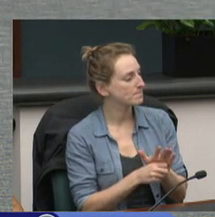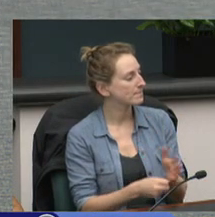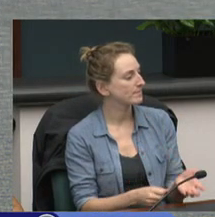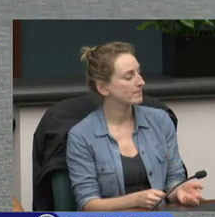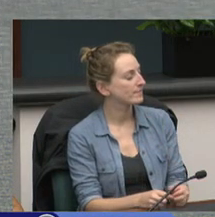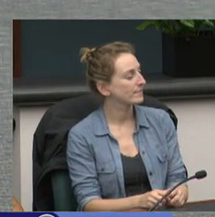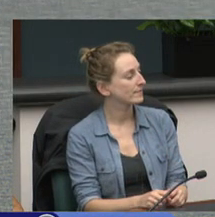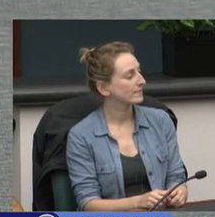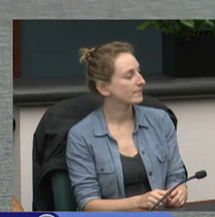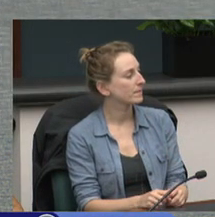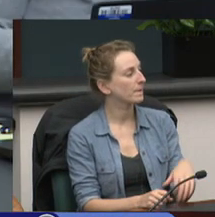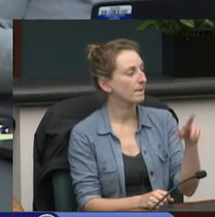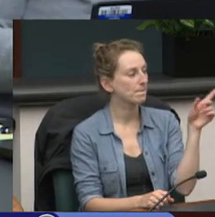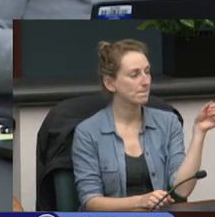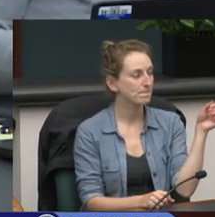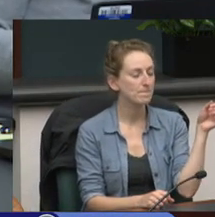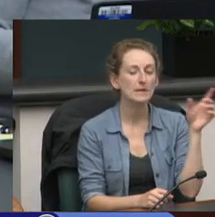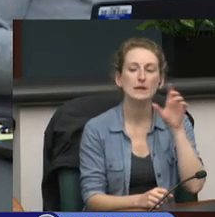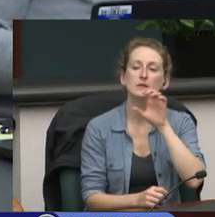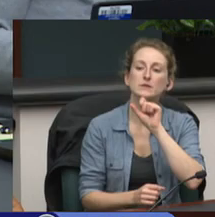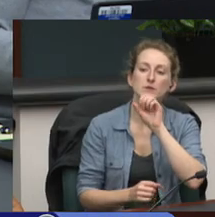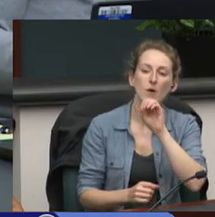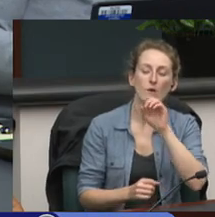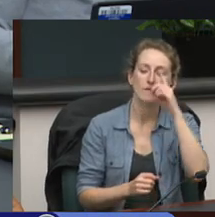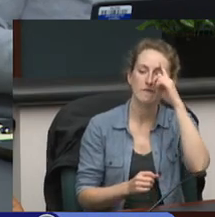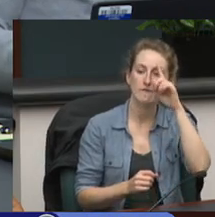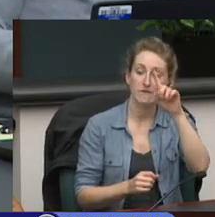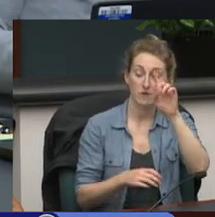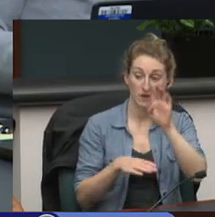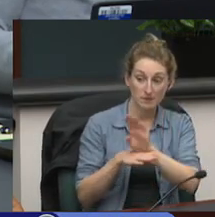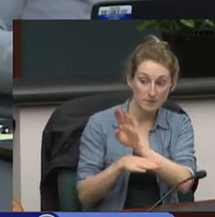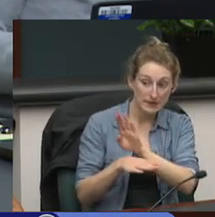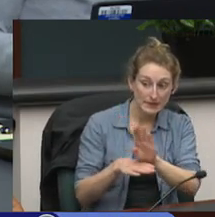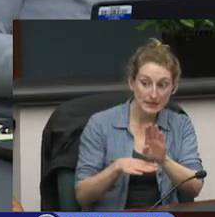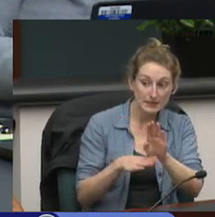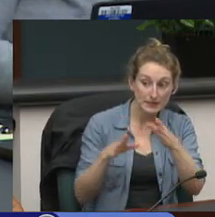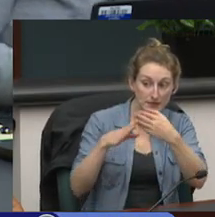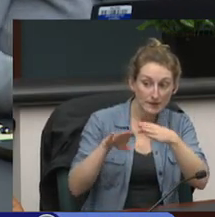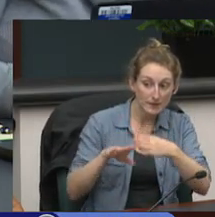so for a commercial subdivision there's no required I'd not sure what it's